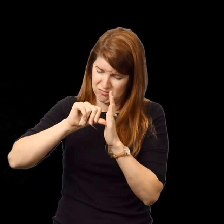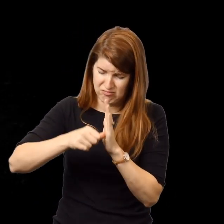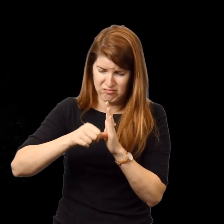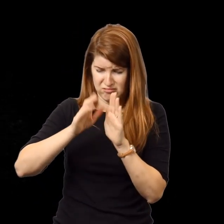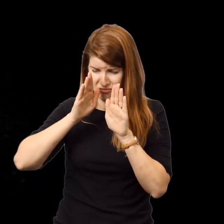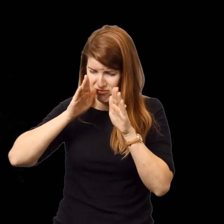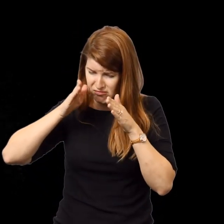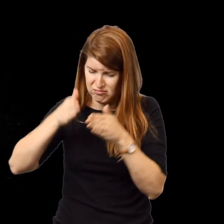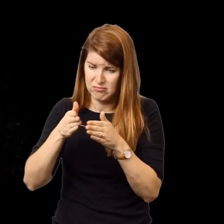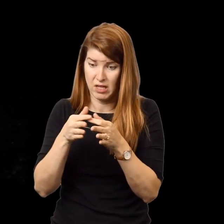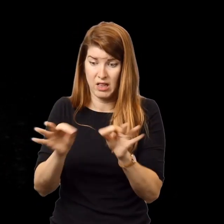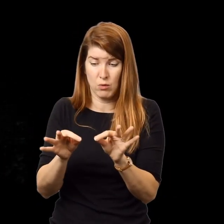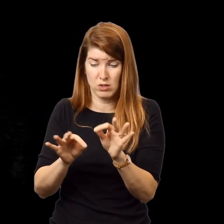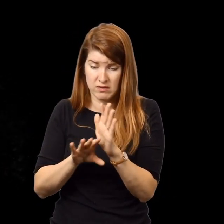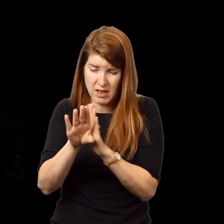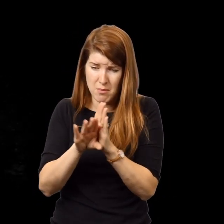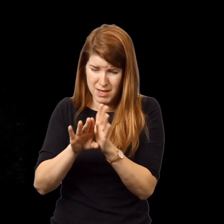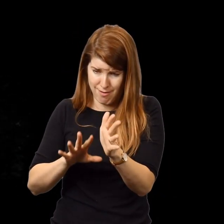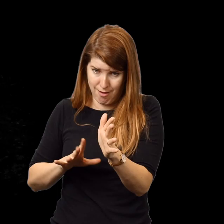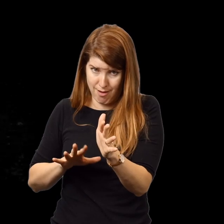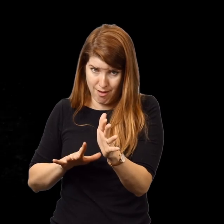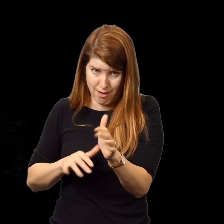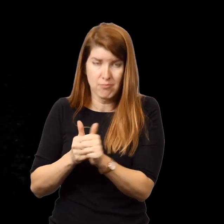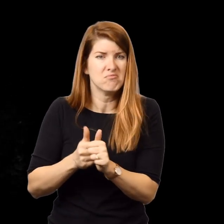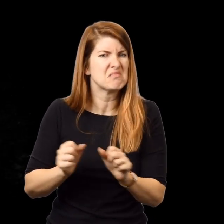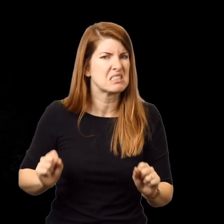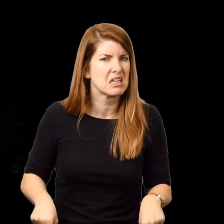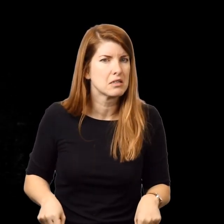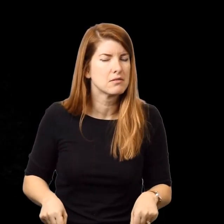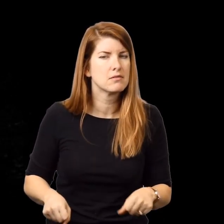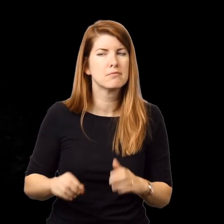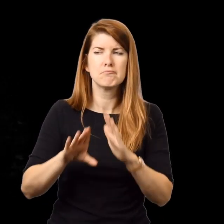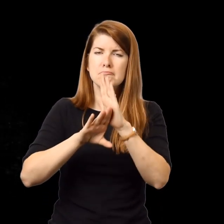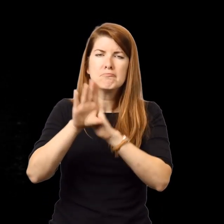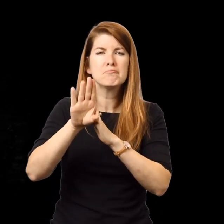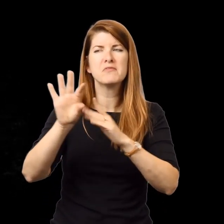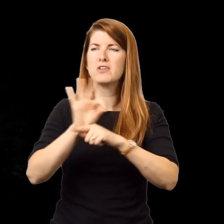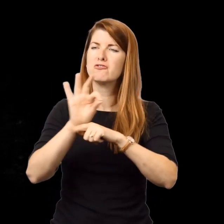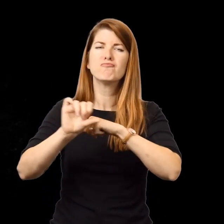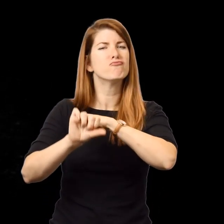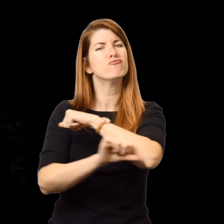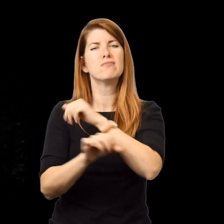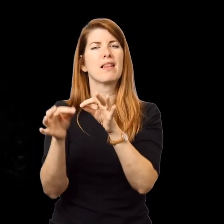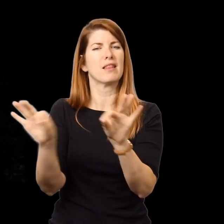on language develop to catch up and to develop a functional first language.